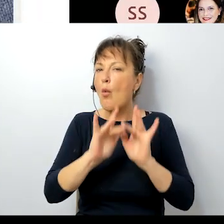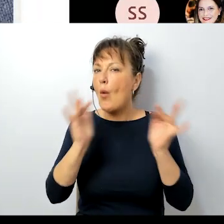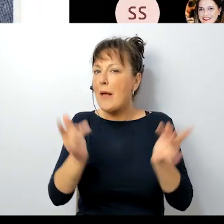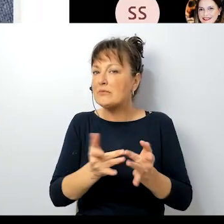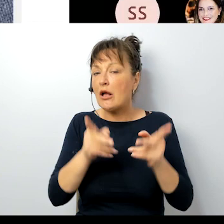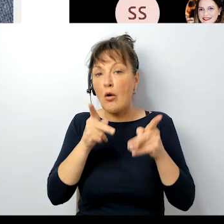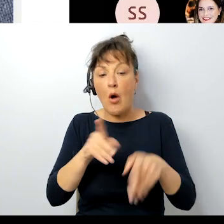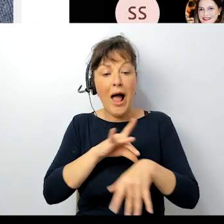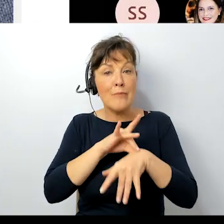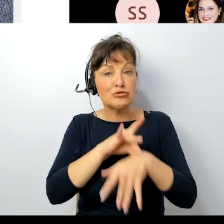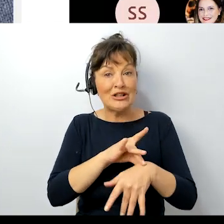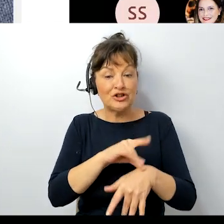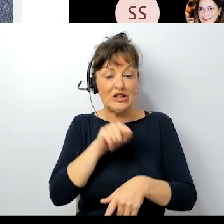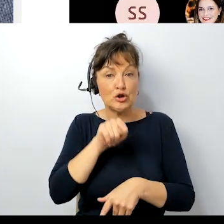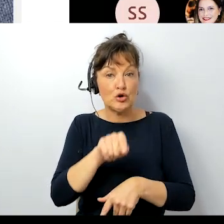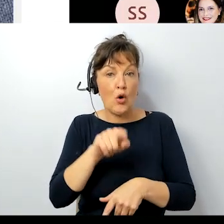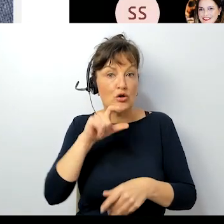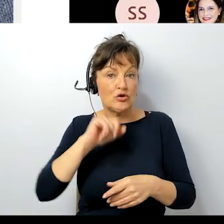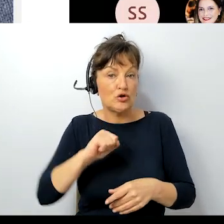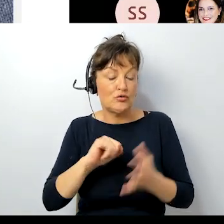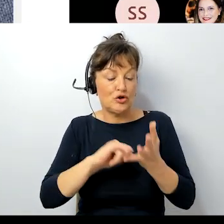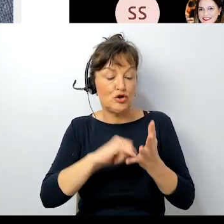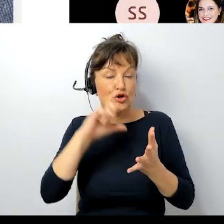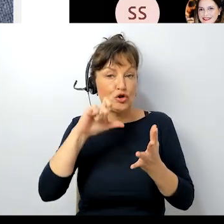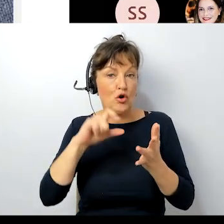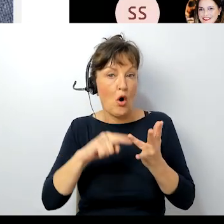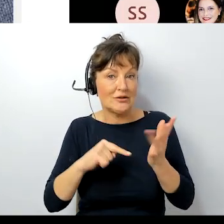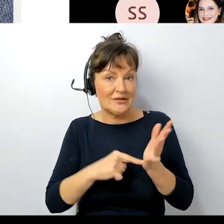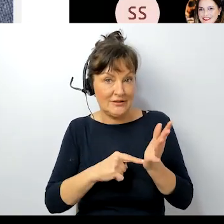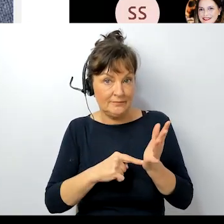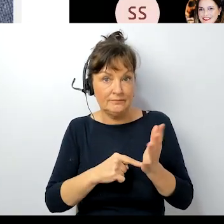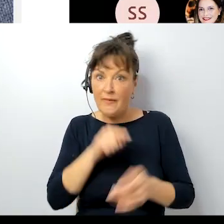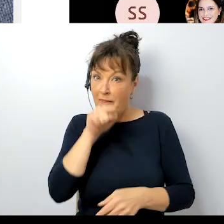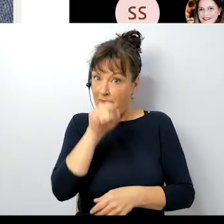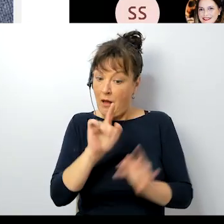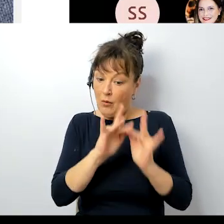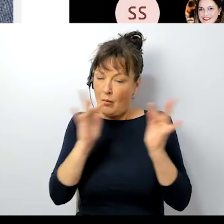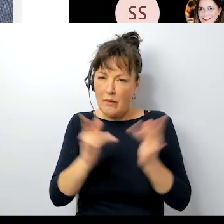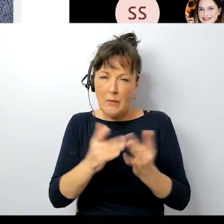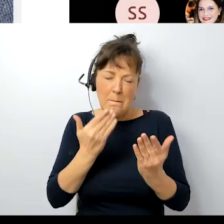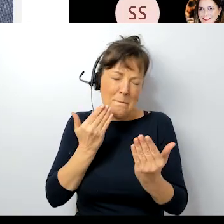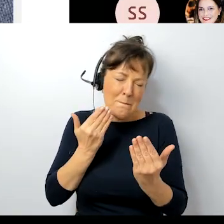a good time now to give you a quick walk through of our website apprenticeship.scot, which gives